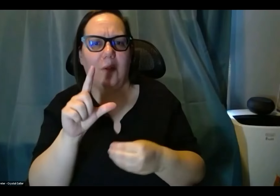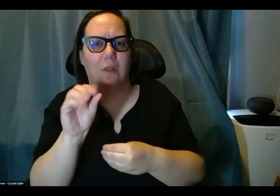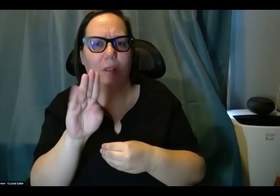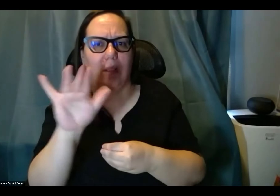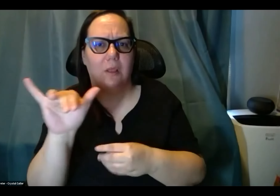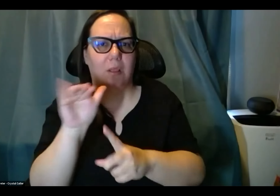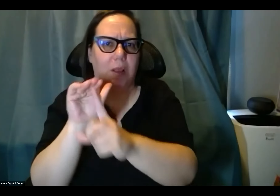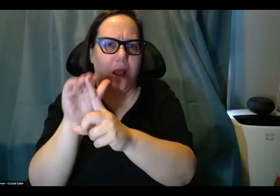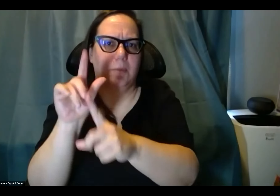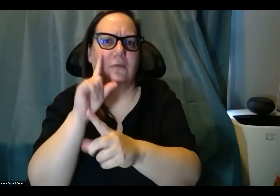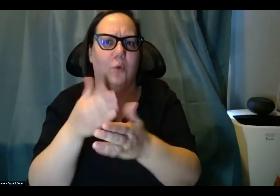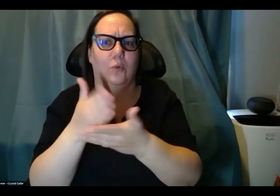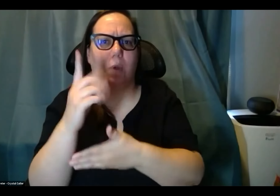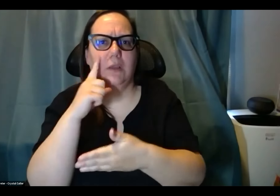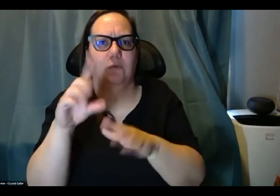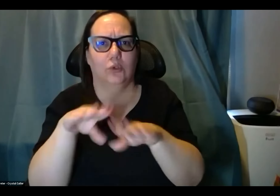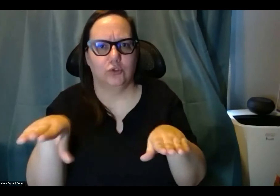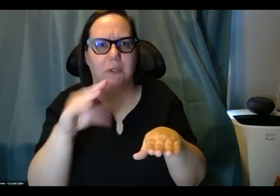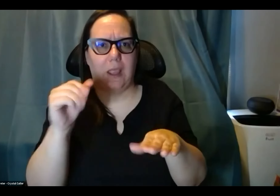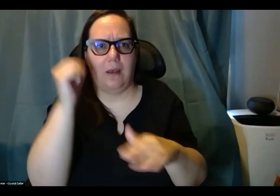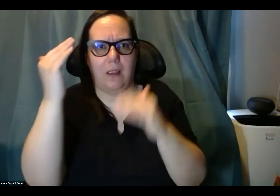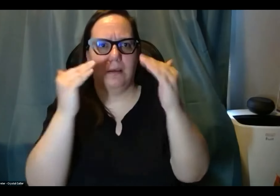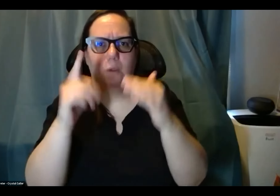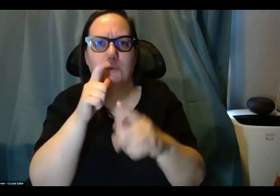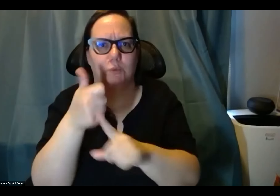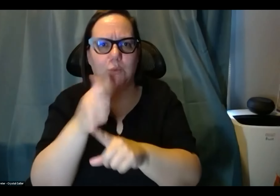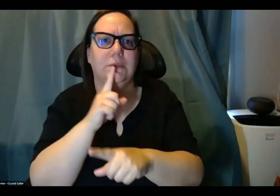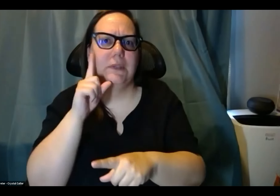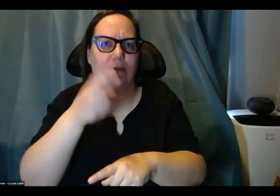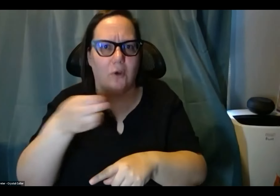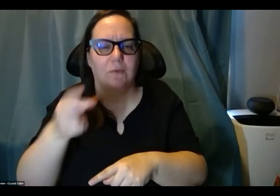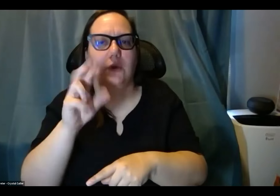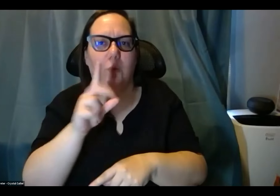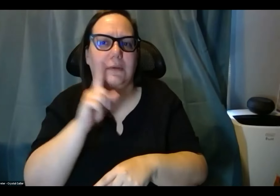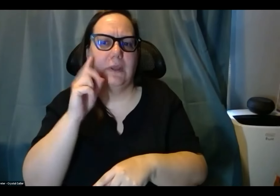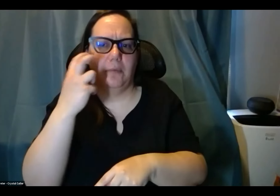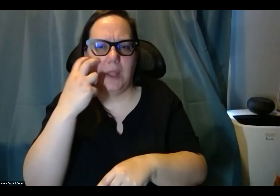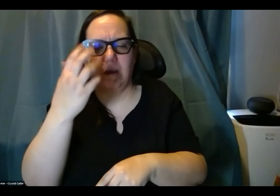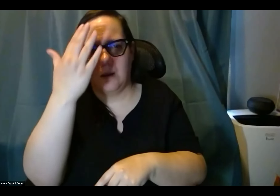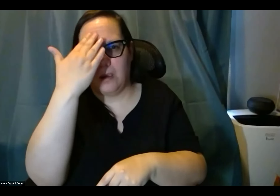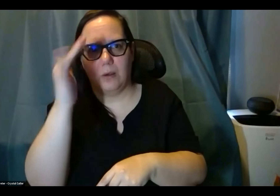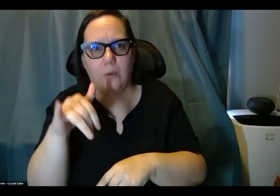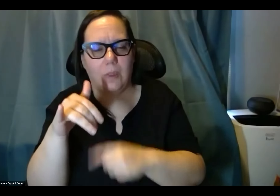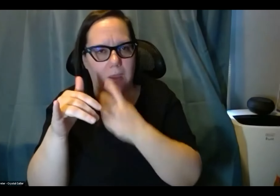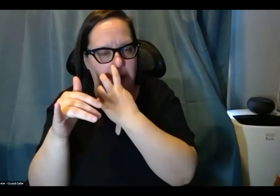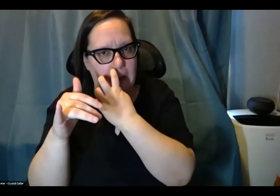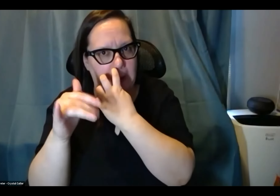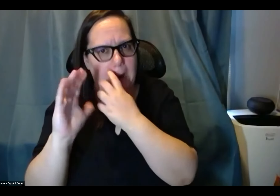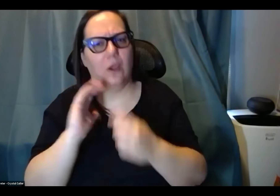for children and adults who are Deaf hard of hearing, Deaf/blind. Our state is unique